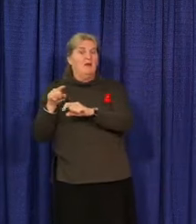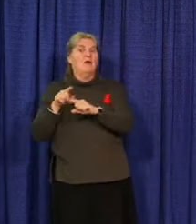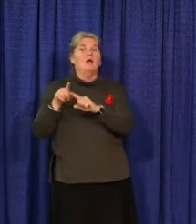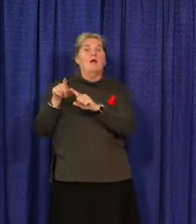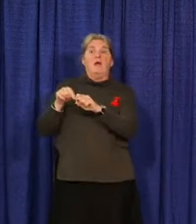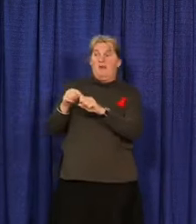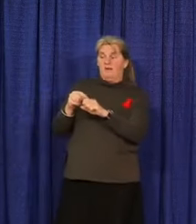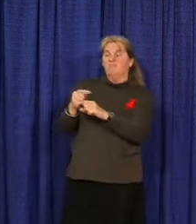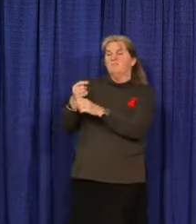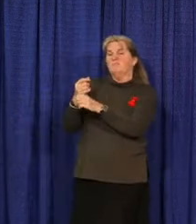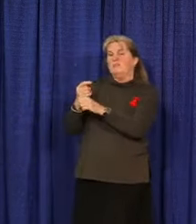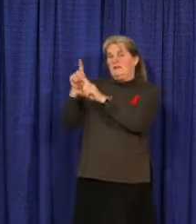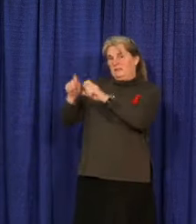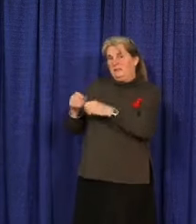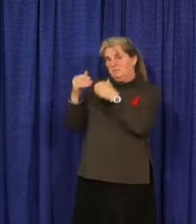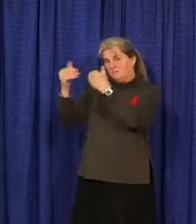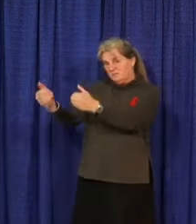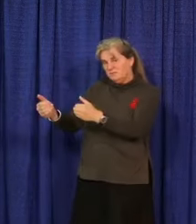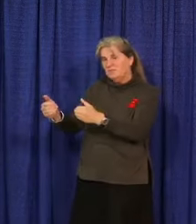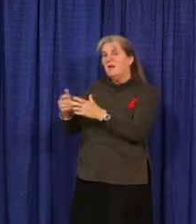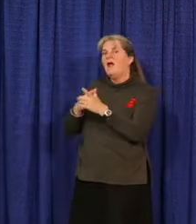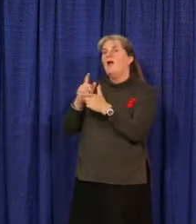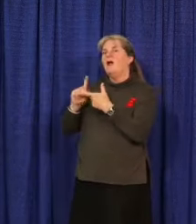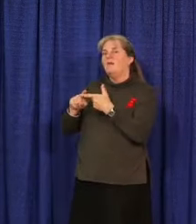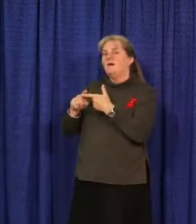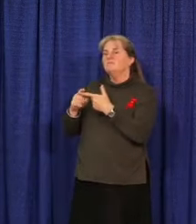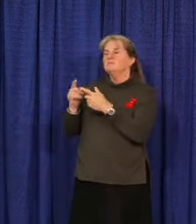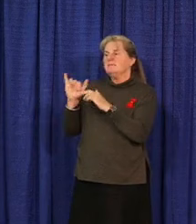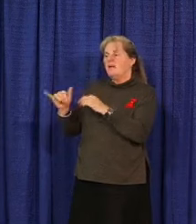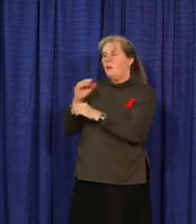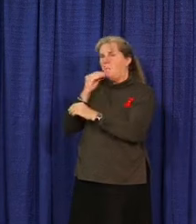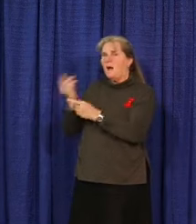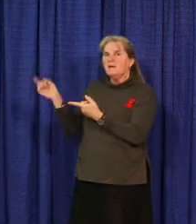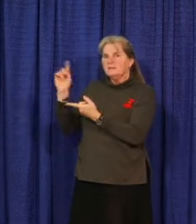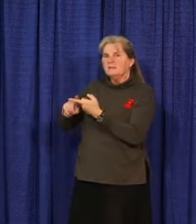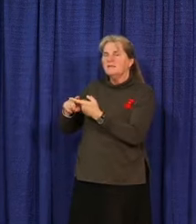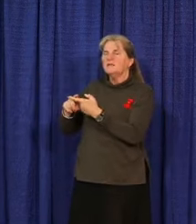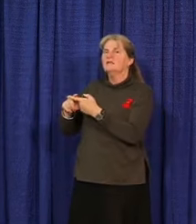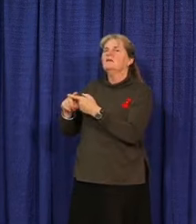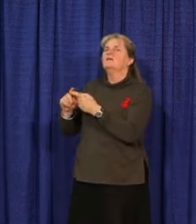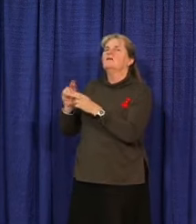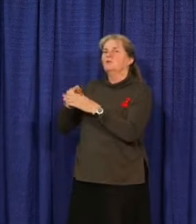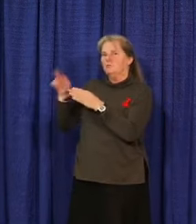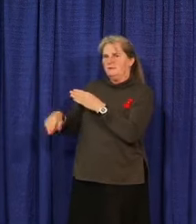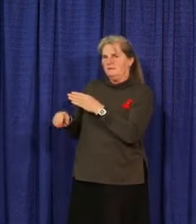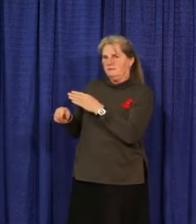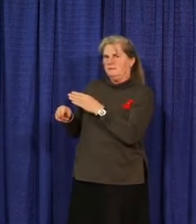the test result is back. Practically speaking, the vast majority of those tests are